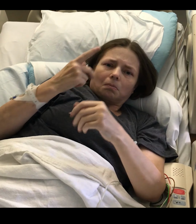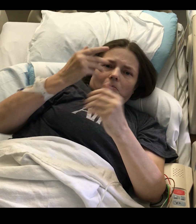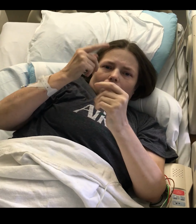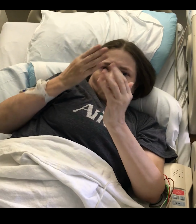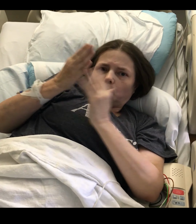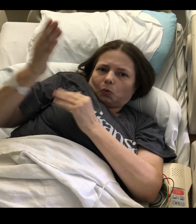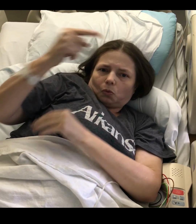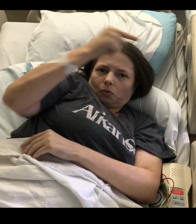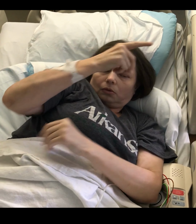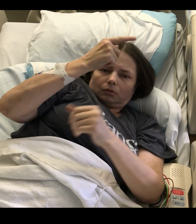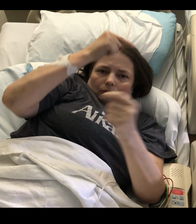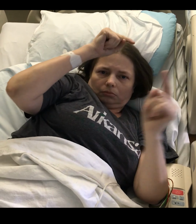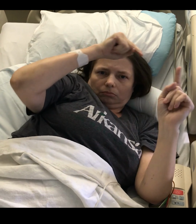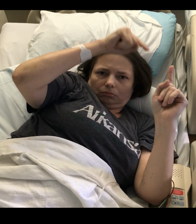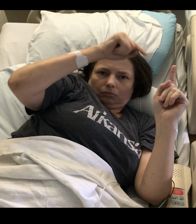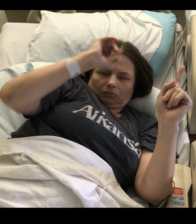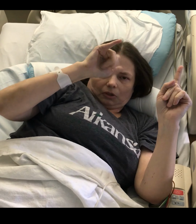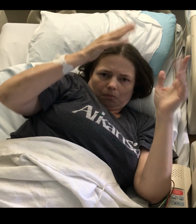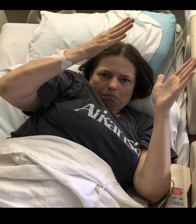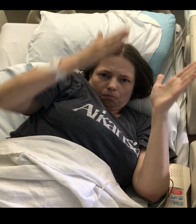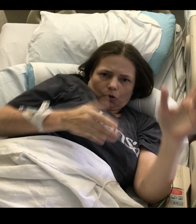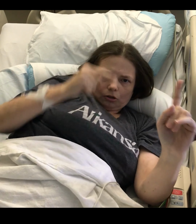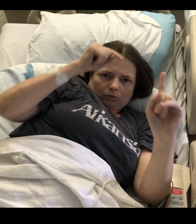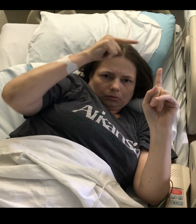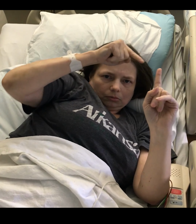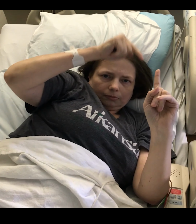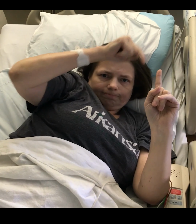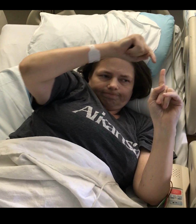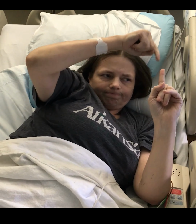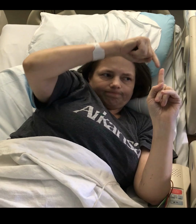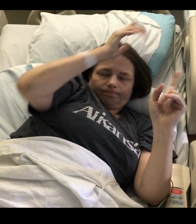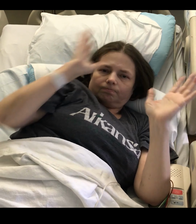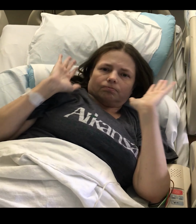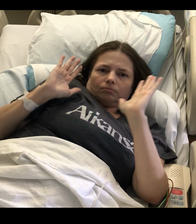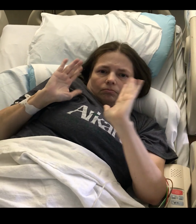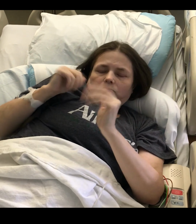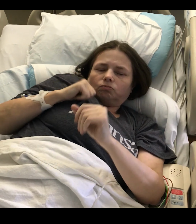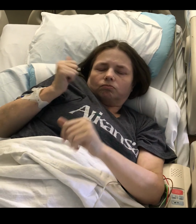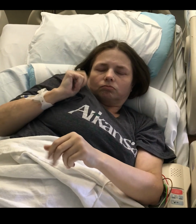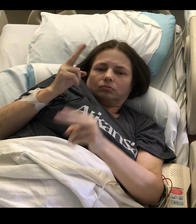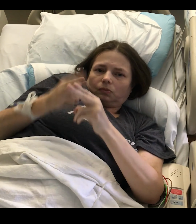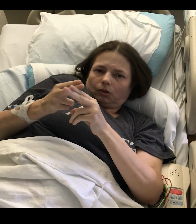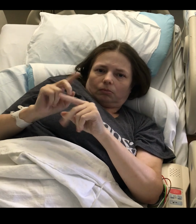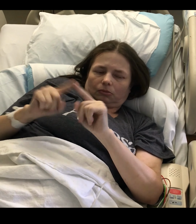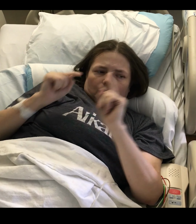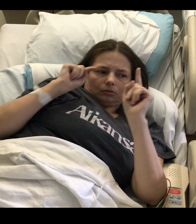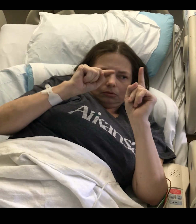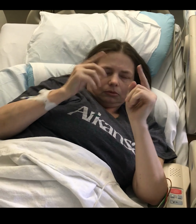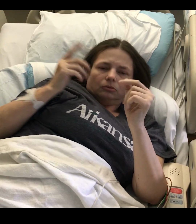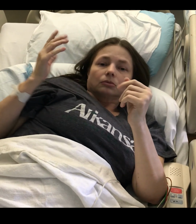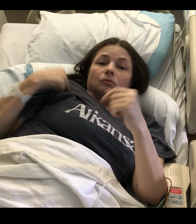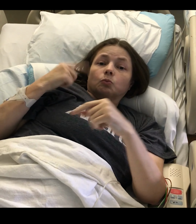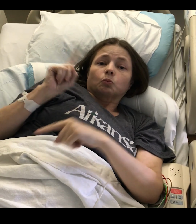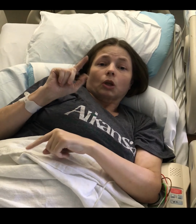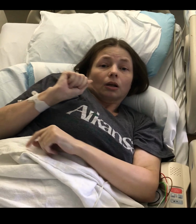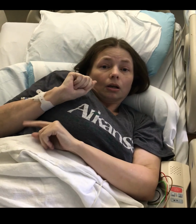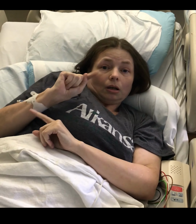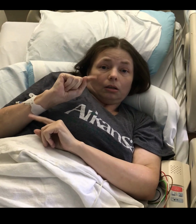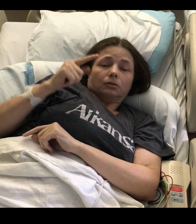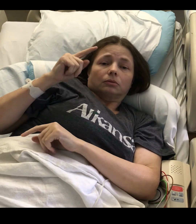I shared this with the office and hospital staff even providing contact information and the response was the same: It had to be approved first by the language services, or more specifically this one person that I am not going to name.